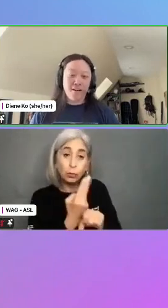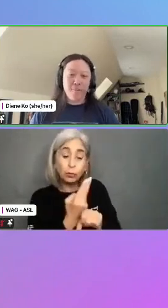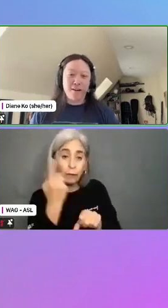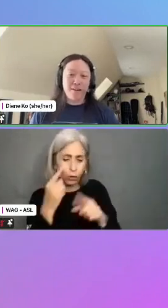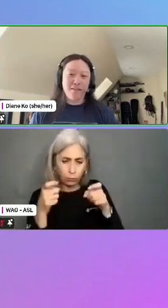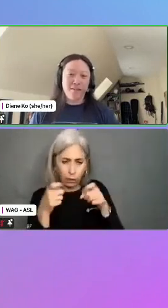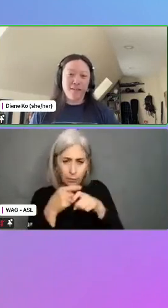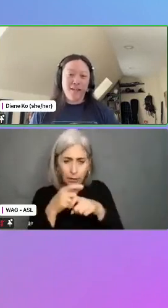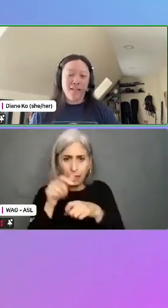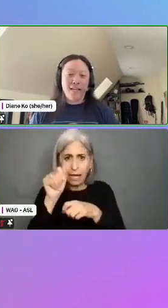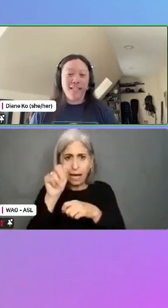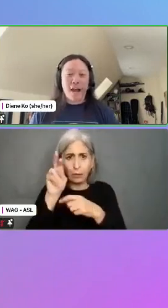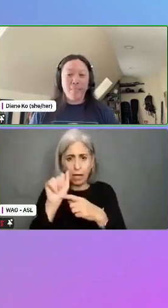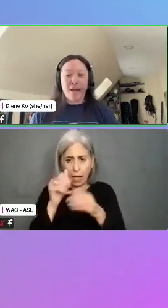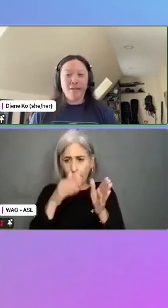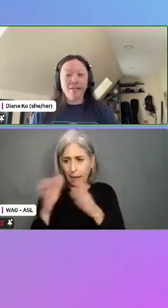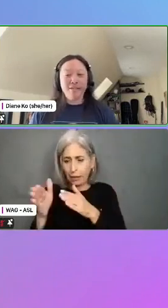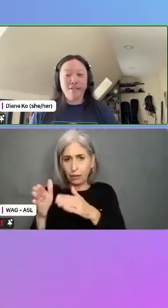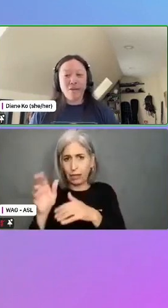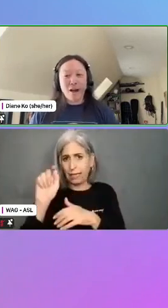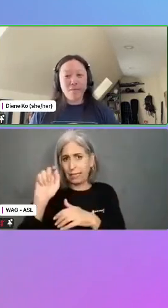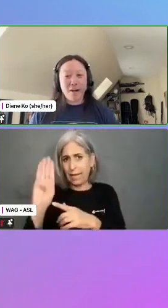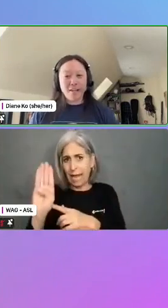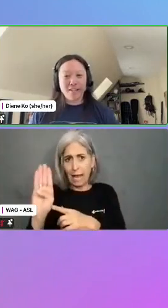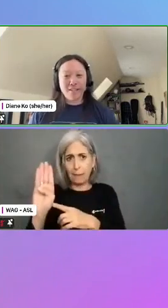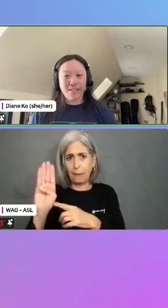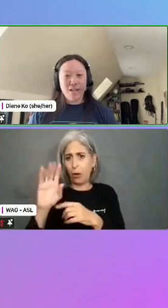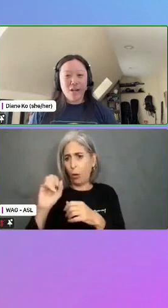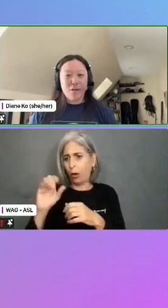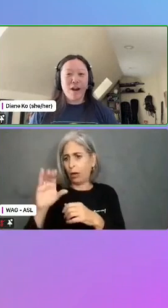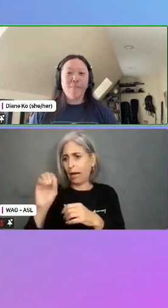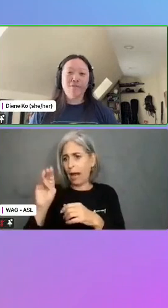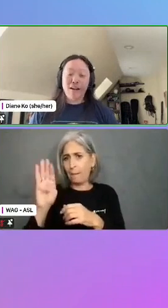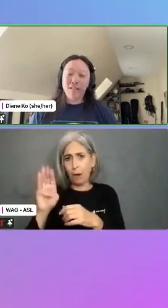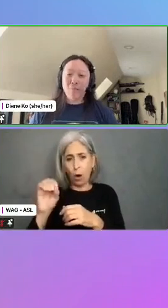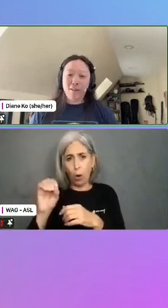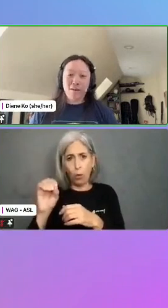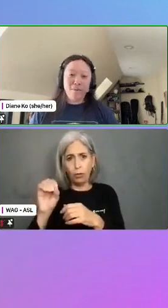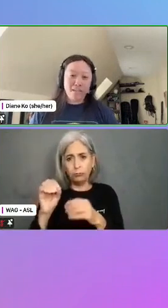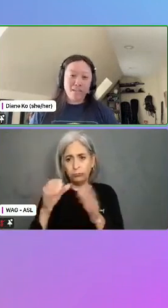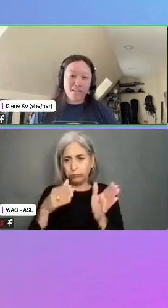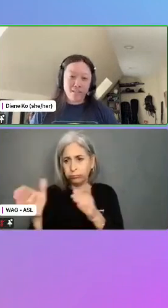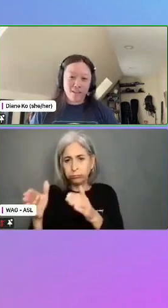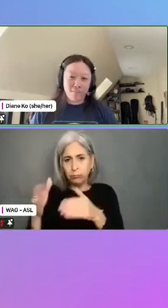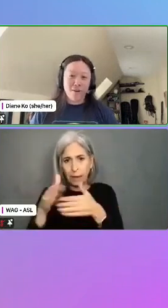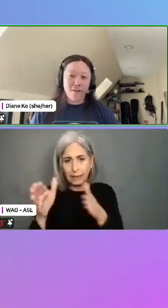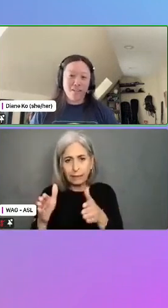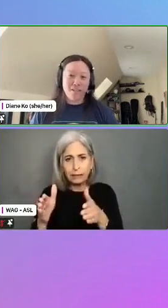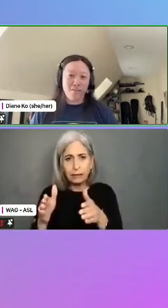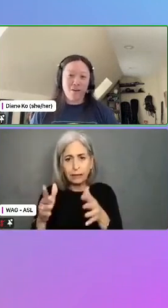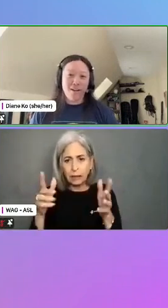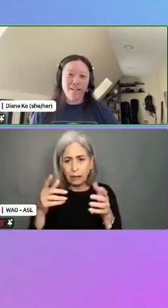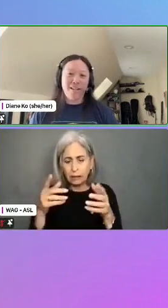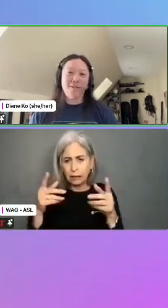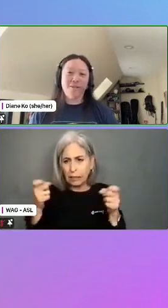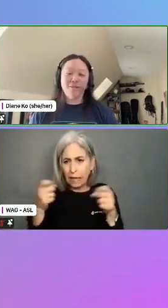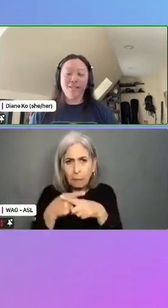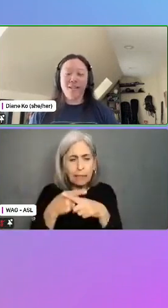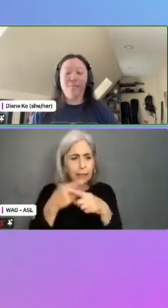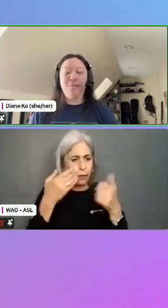requirement. This can also be really powerful for things like enforcing that all text is set for an image or enforcing that aria attributes